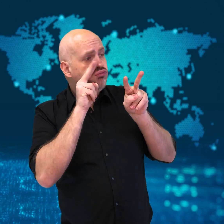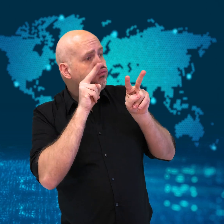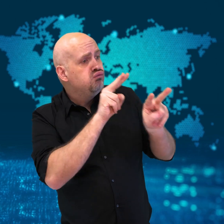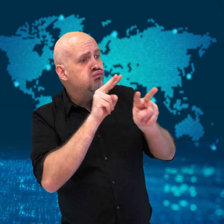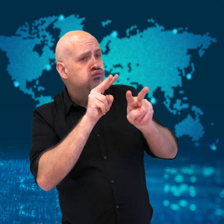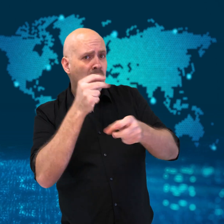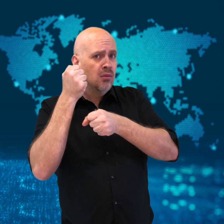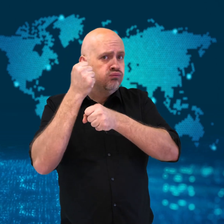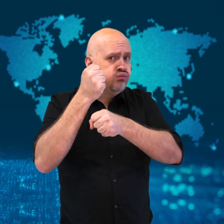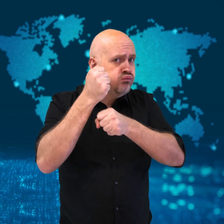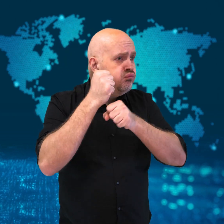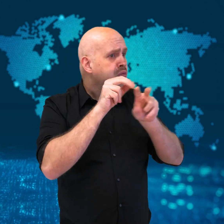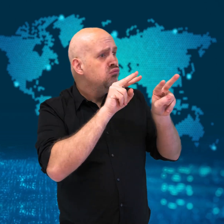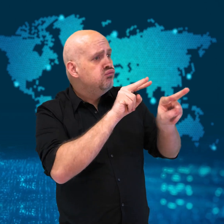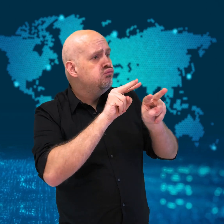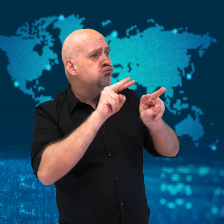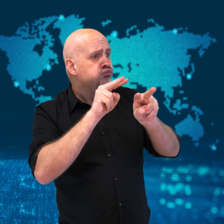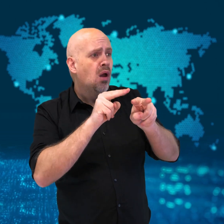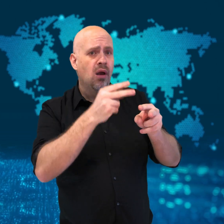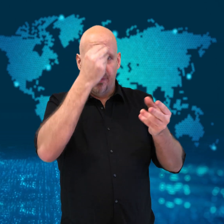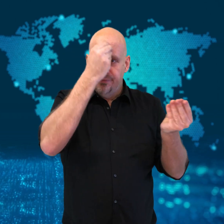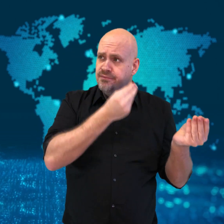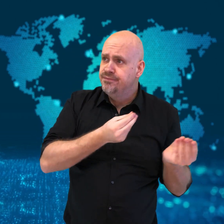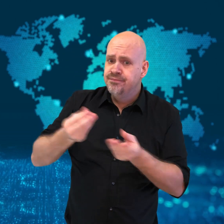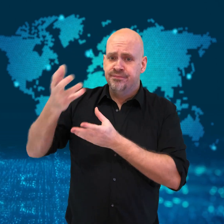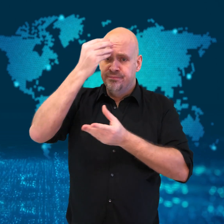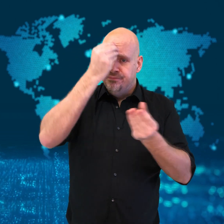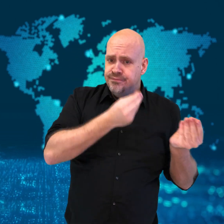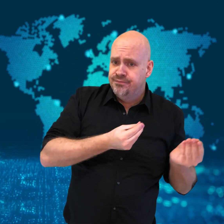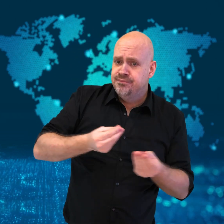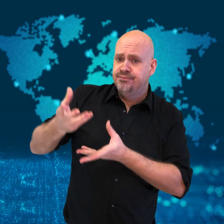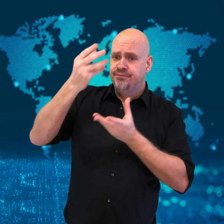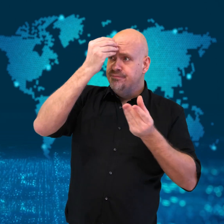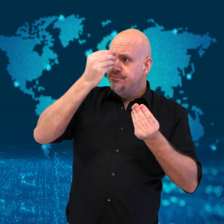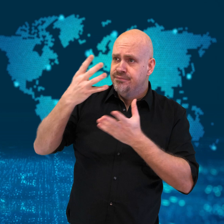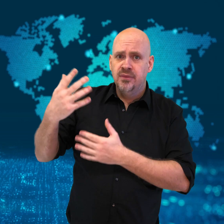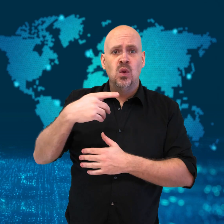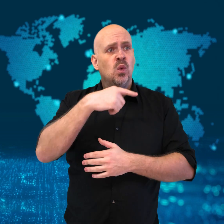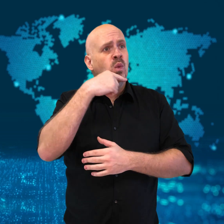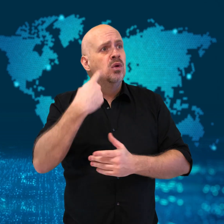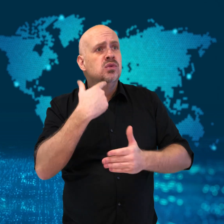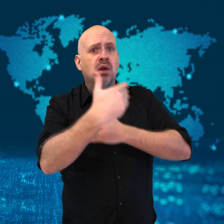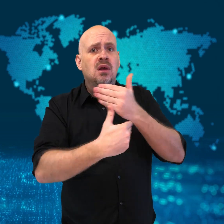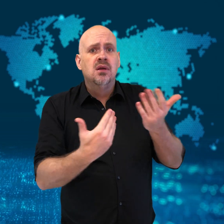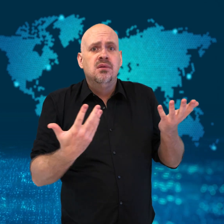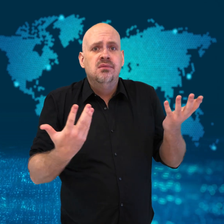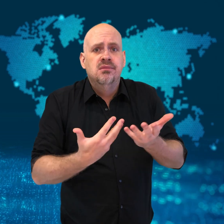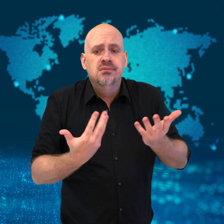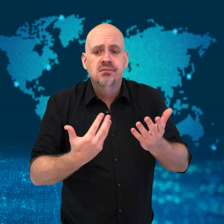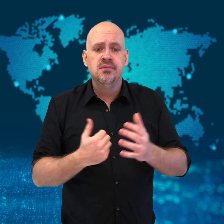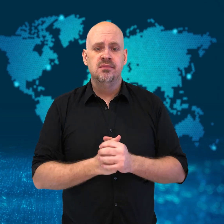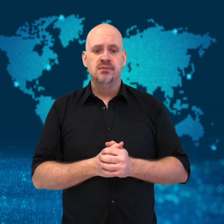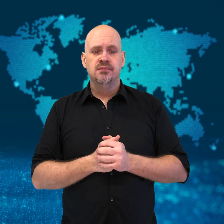observing and reporting on developments in Russia.